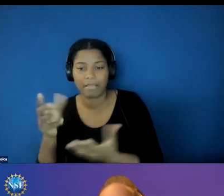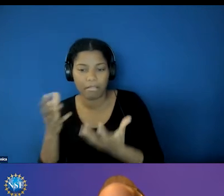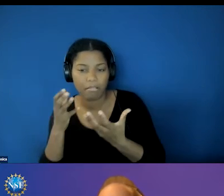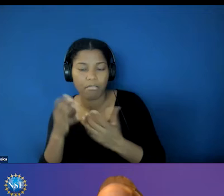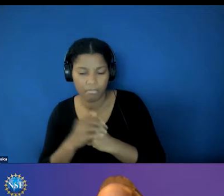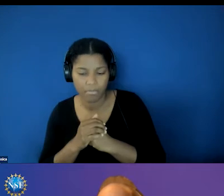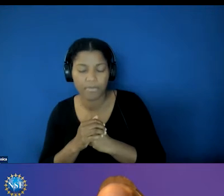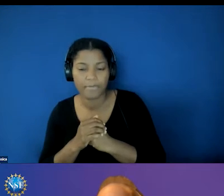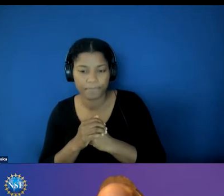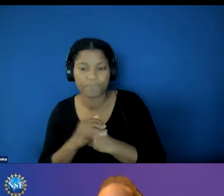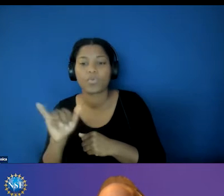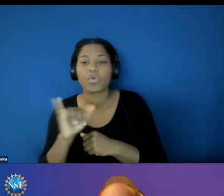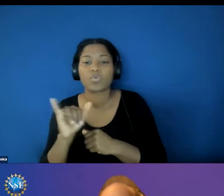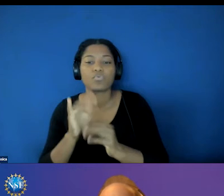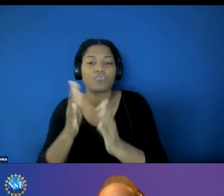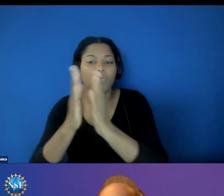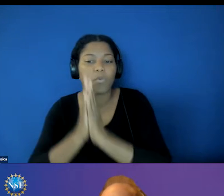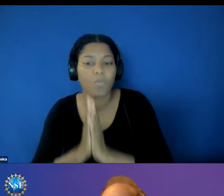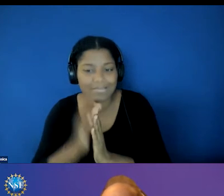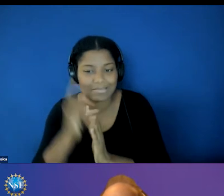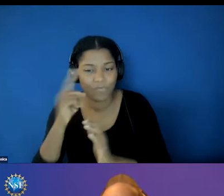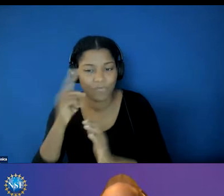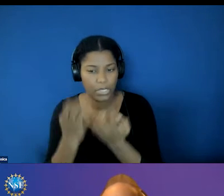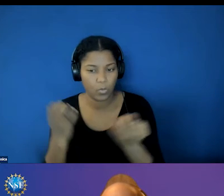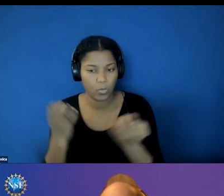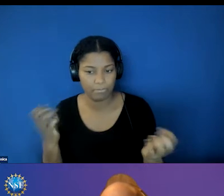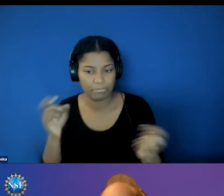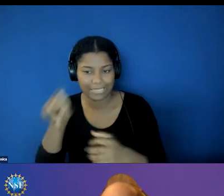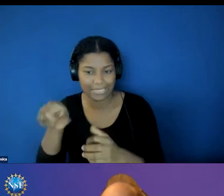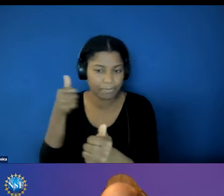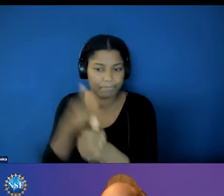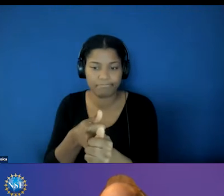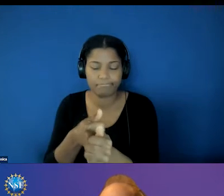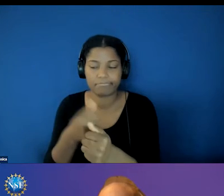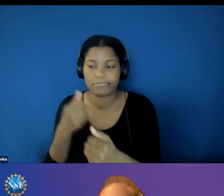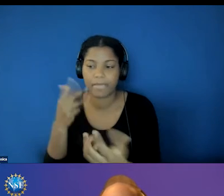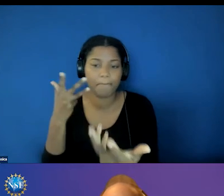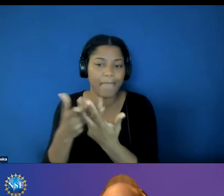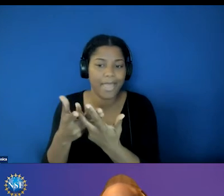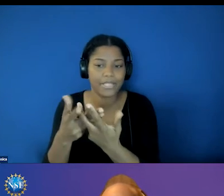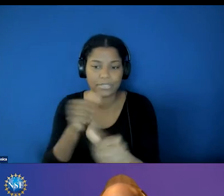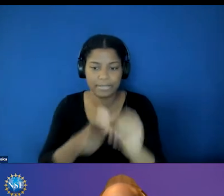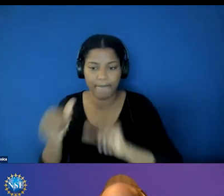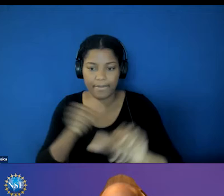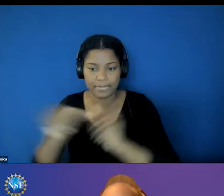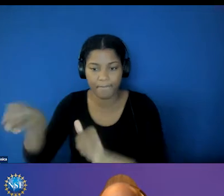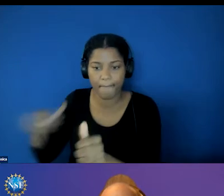the request for the instrument needs to follow the science that is going to be enabled by this instrument.